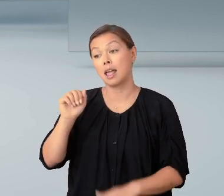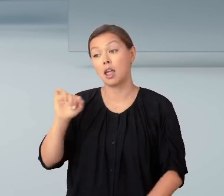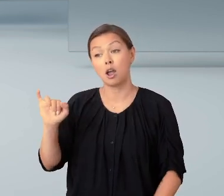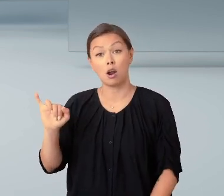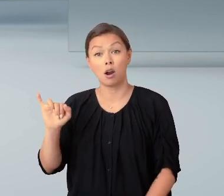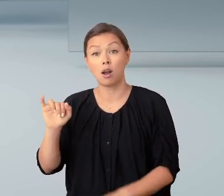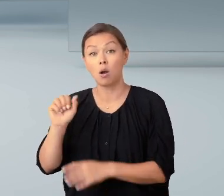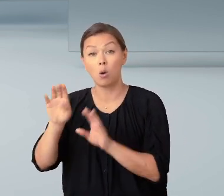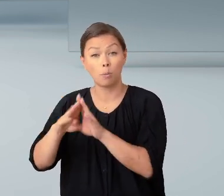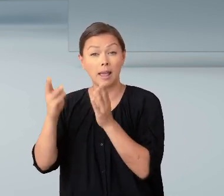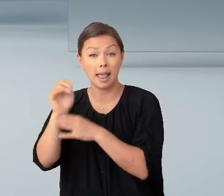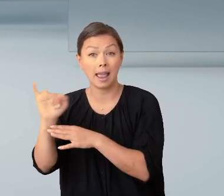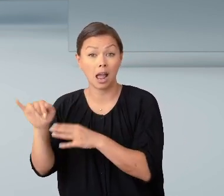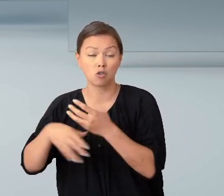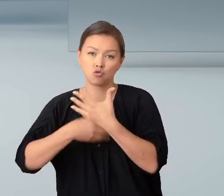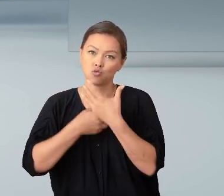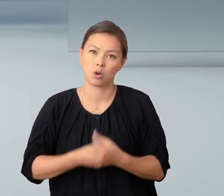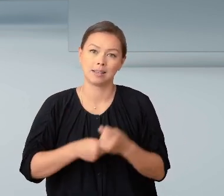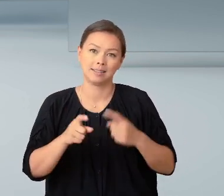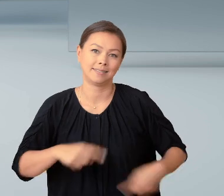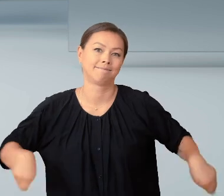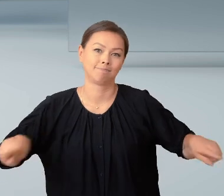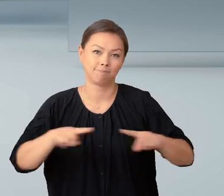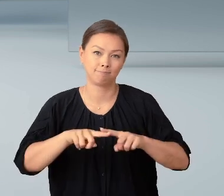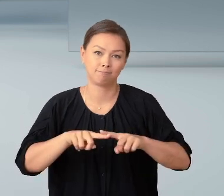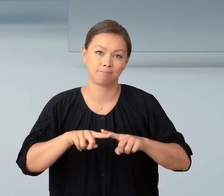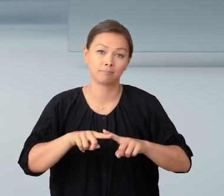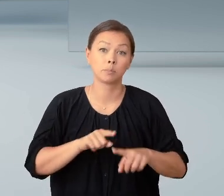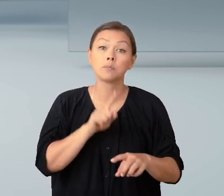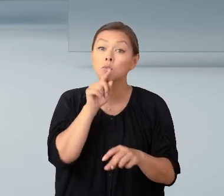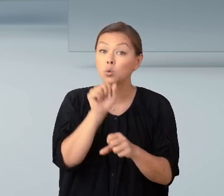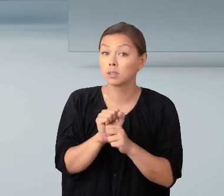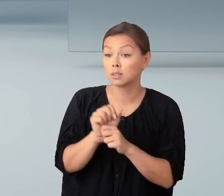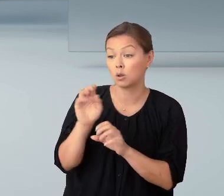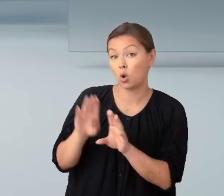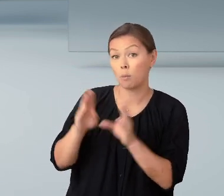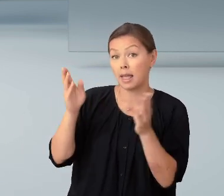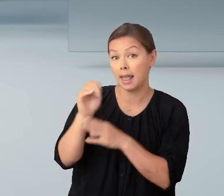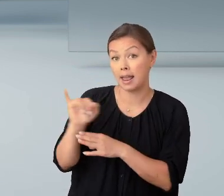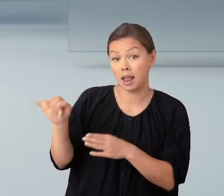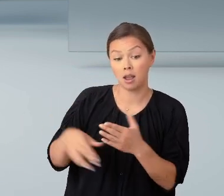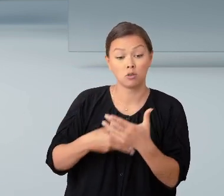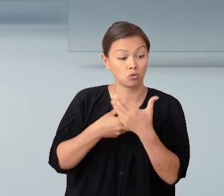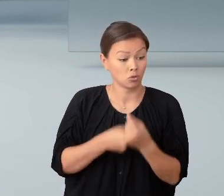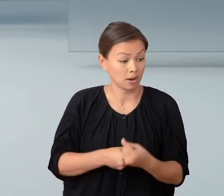OpenAI. Actually, OpenAI builds and trains all of their AI models